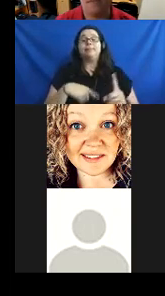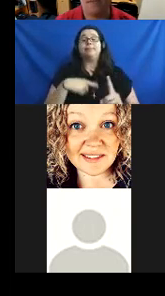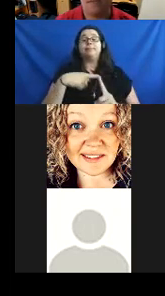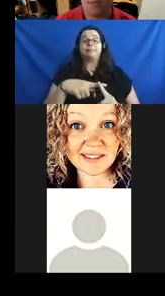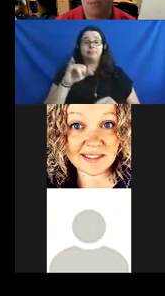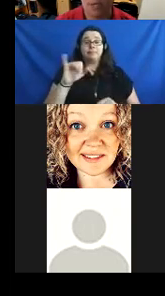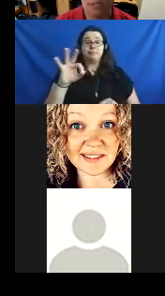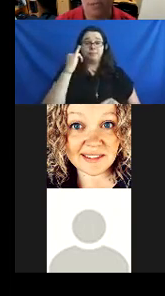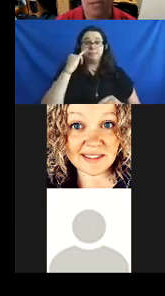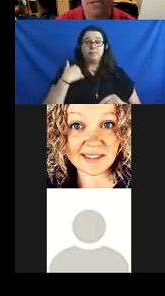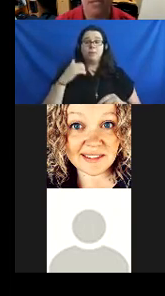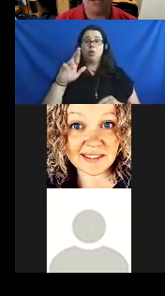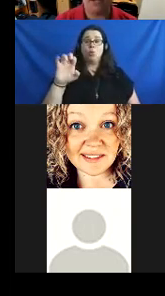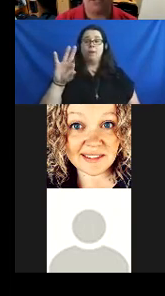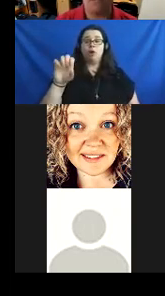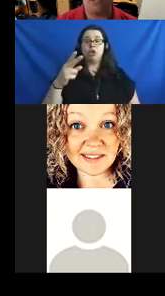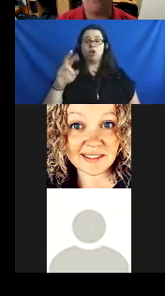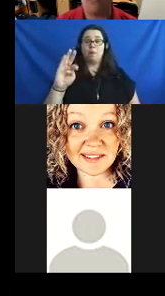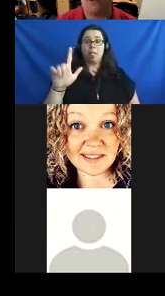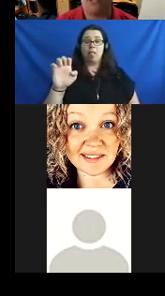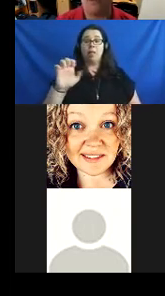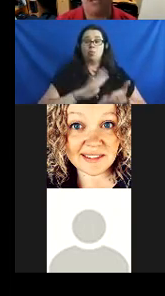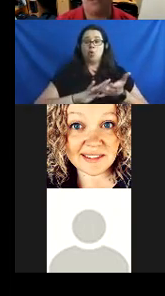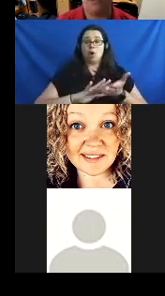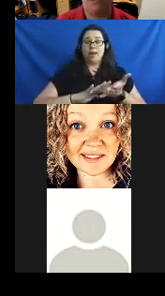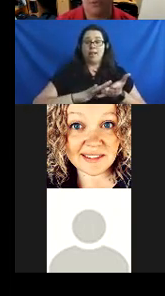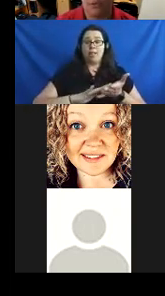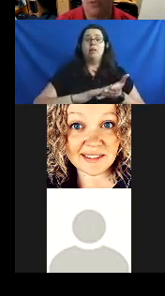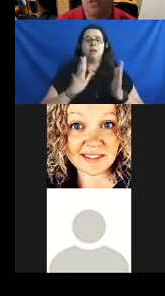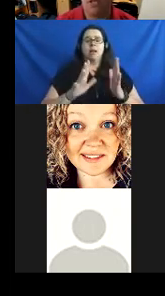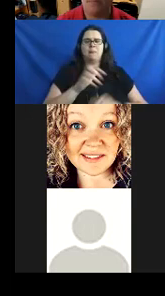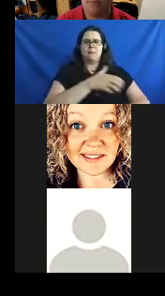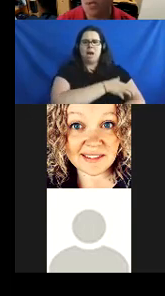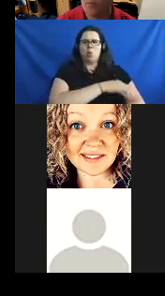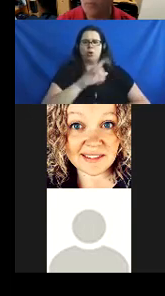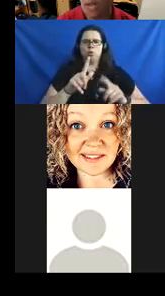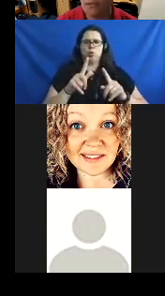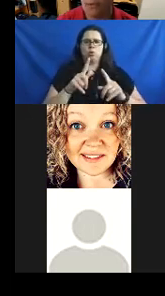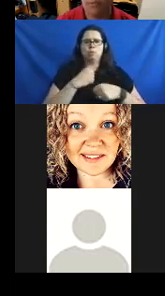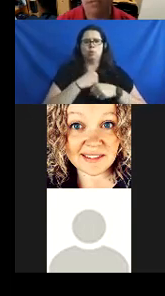REFRESHABLE BRAILLE DISPLAY, IT CAN PRODUCE TACTILE VERSION